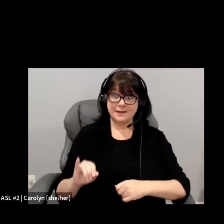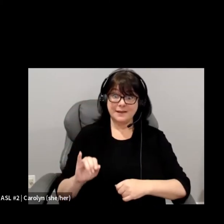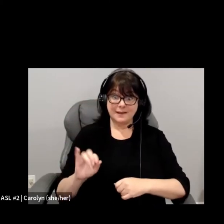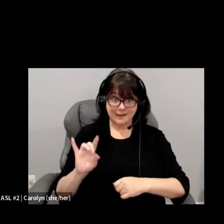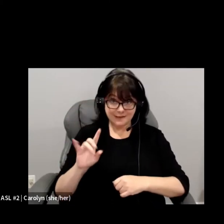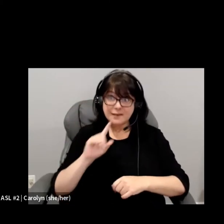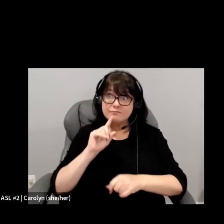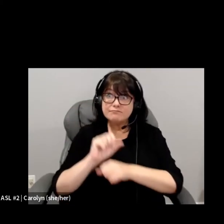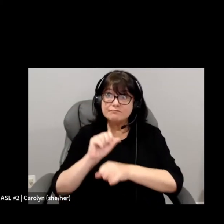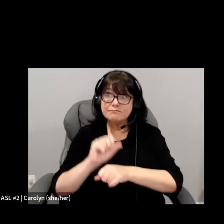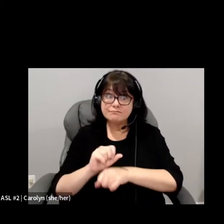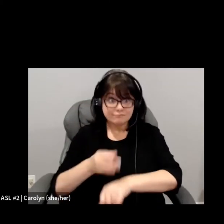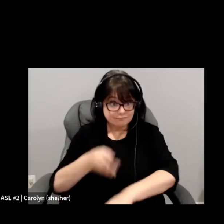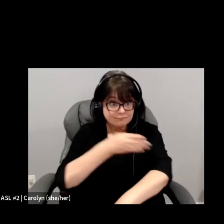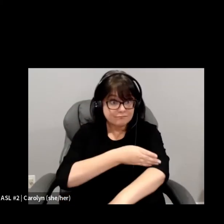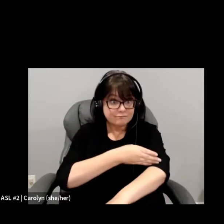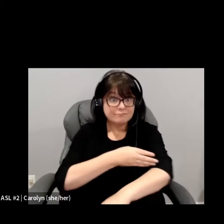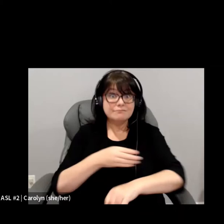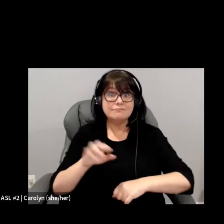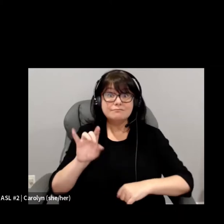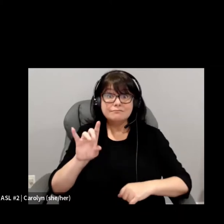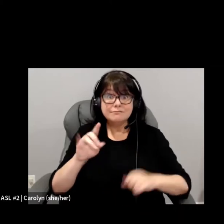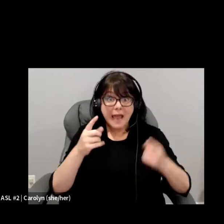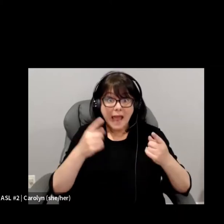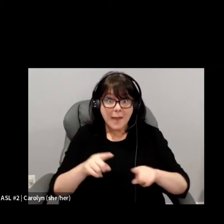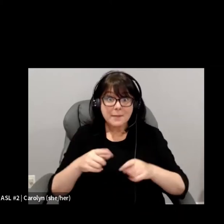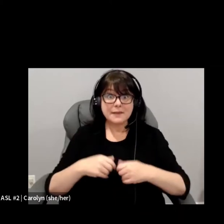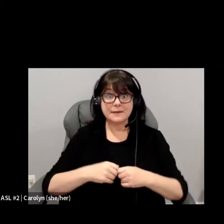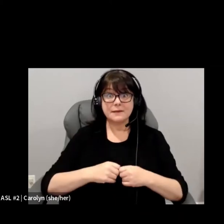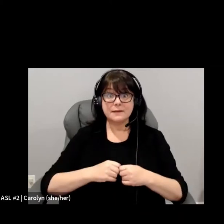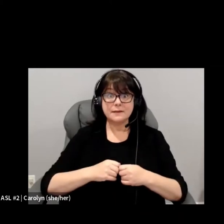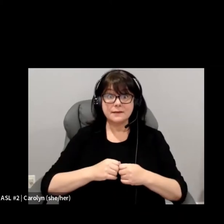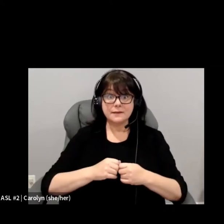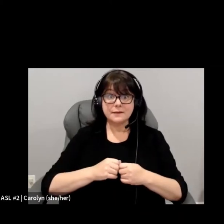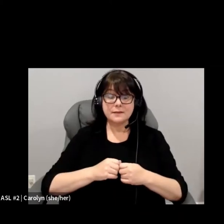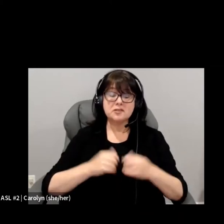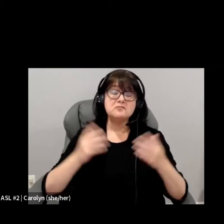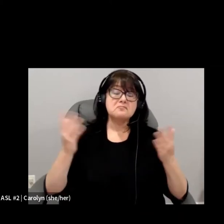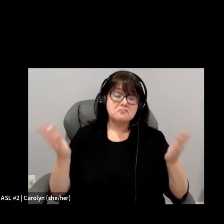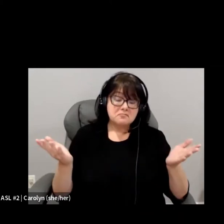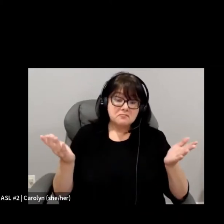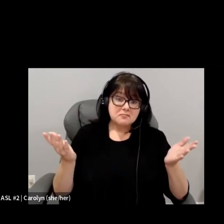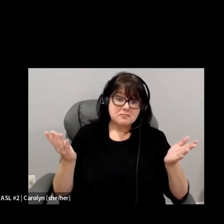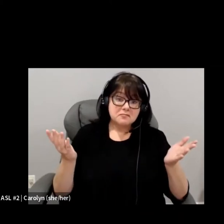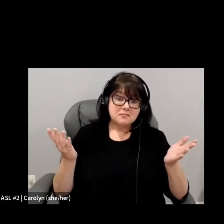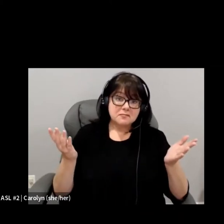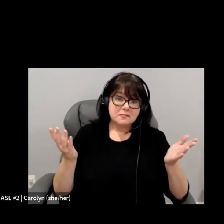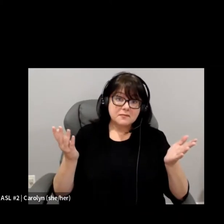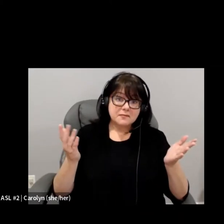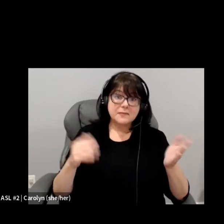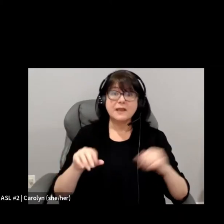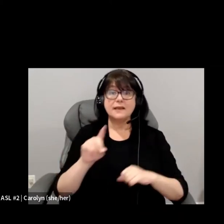WELL, THERE'S NO DOUBT THE SCOPE OF DISABILITY RIGHTS PROTECTION IMPROVED WITH THE ADDITION